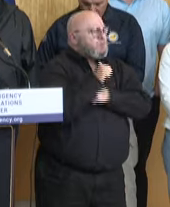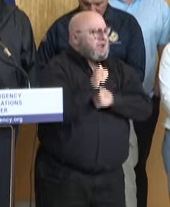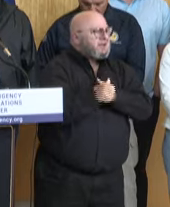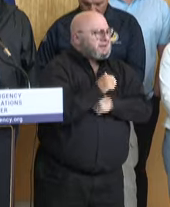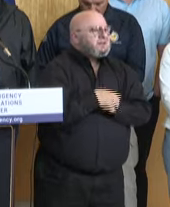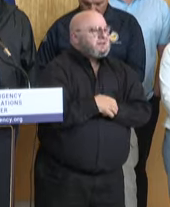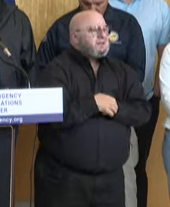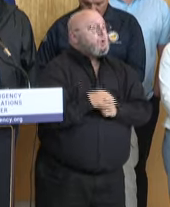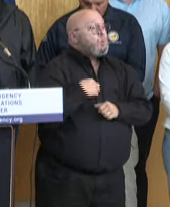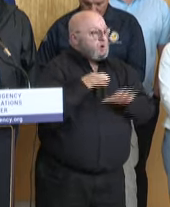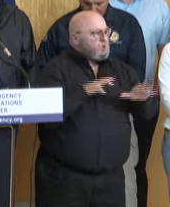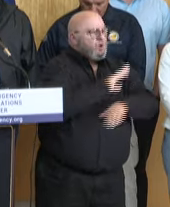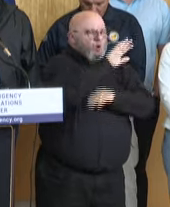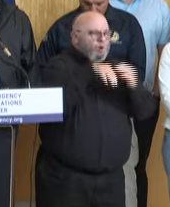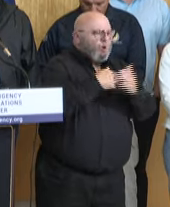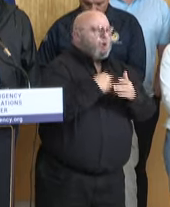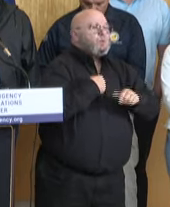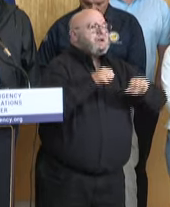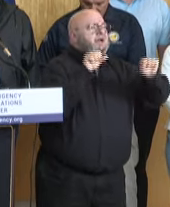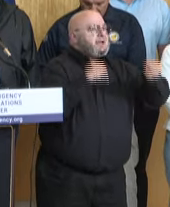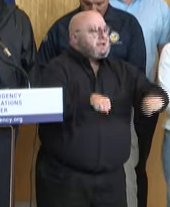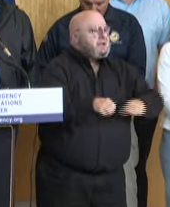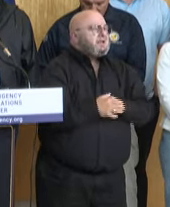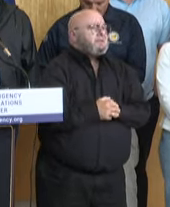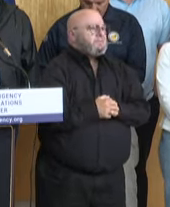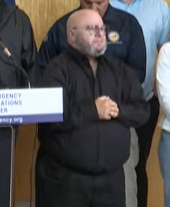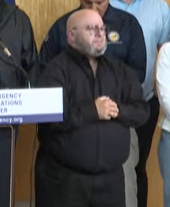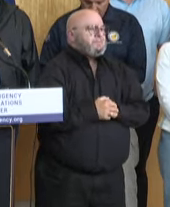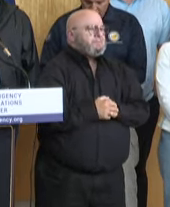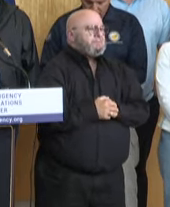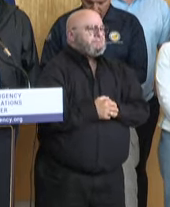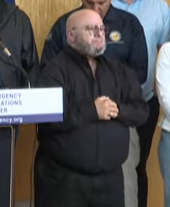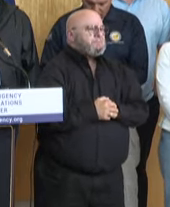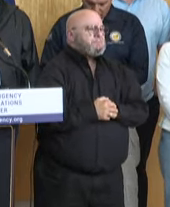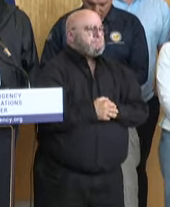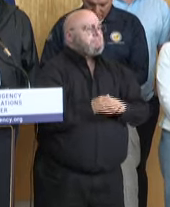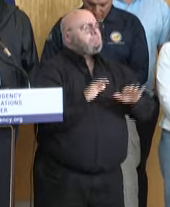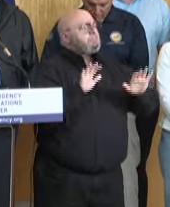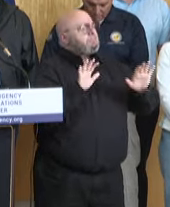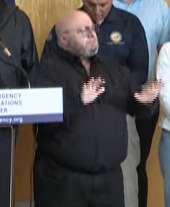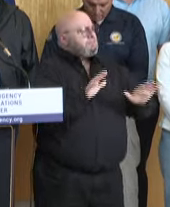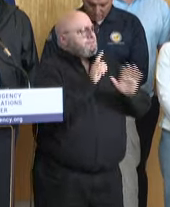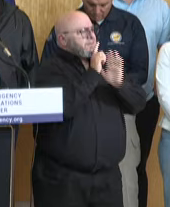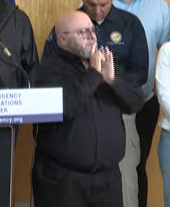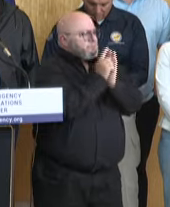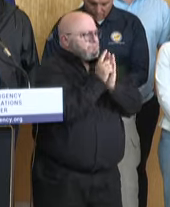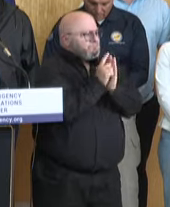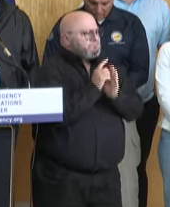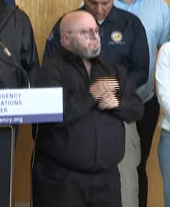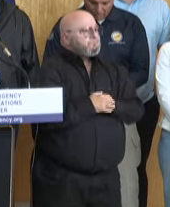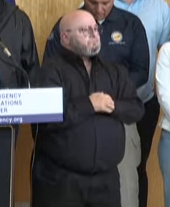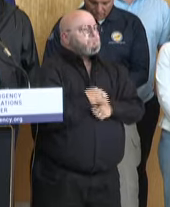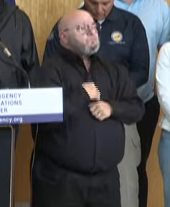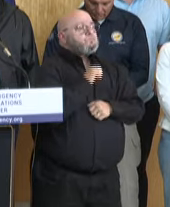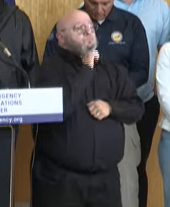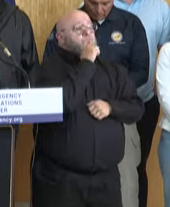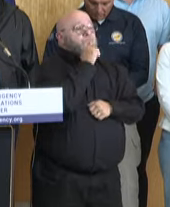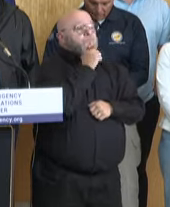SUS VECINOS Y A LOS ÁS VULNERABLES. BERYL FUE UNA TORMENTA MUY